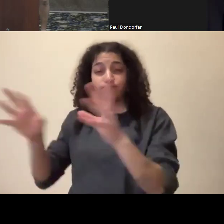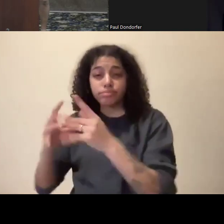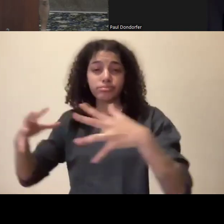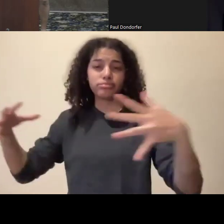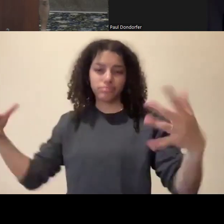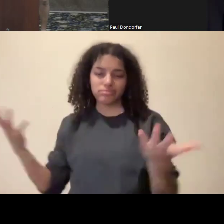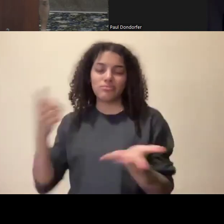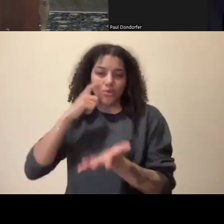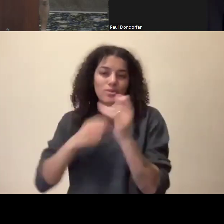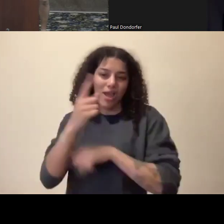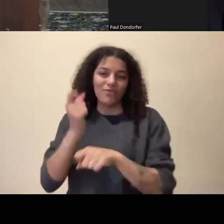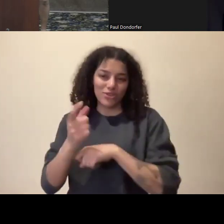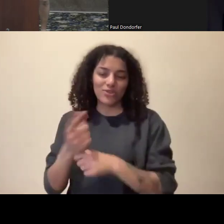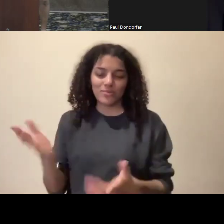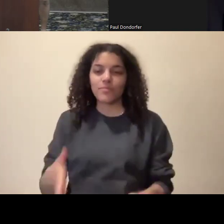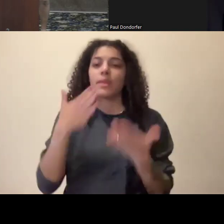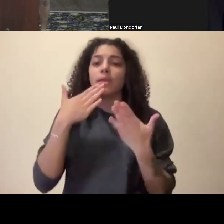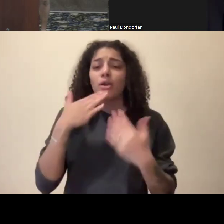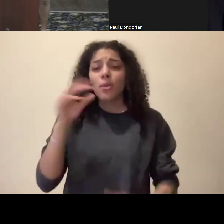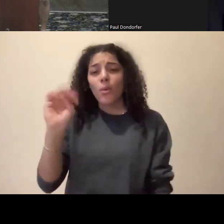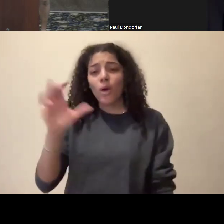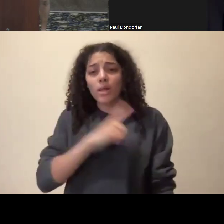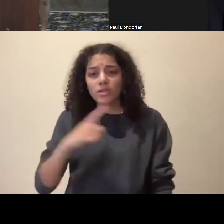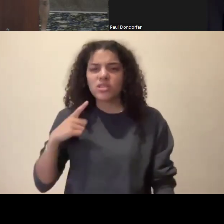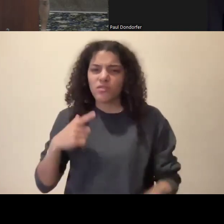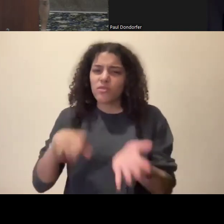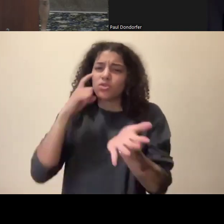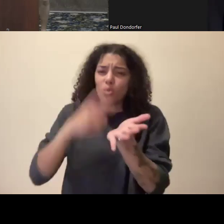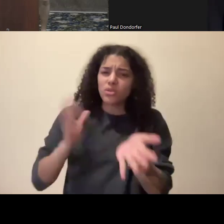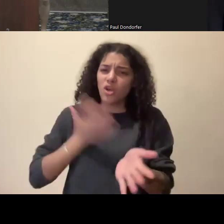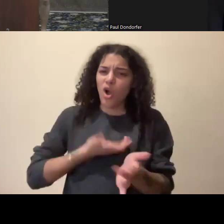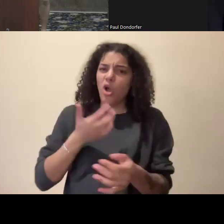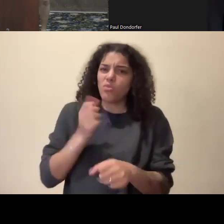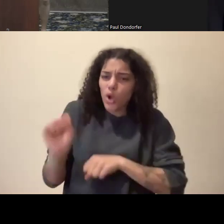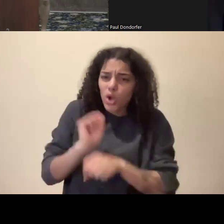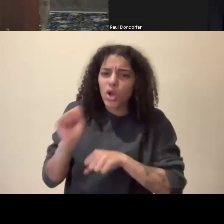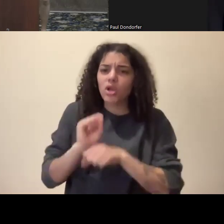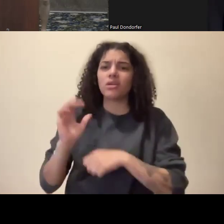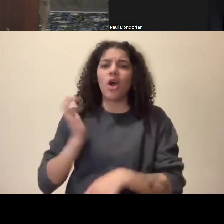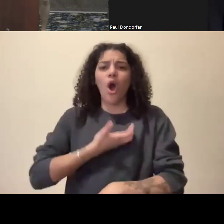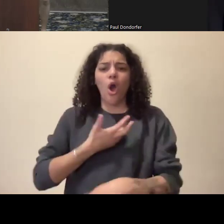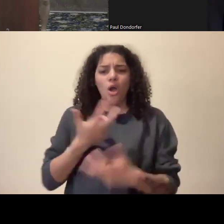you Monroe County Legislature for noticing our hard work and dedication to this community Thank